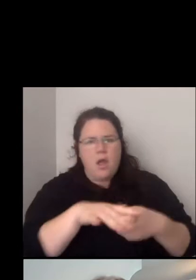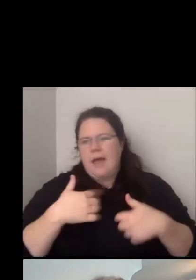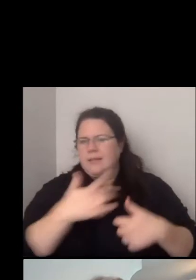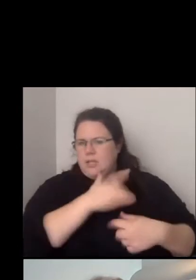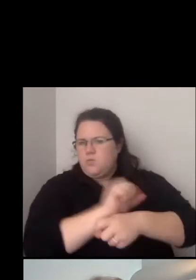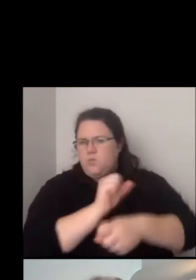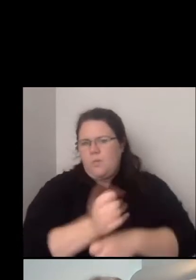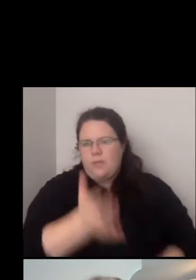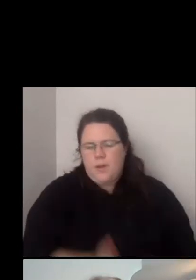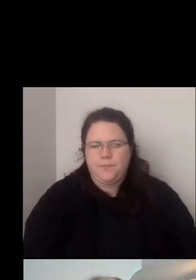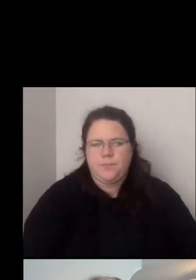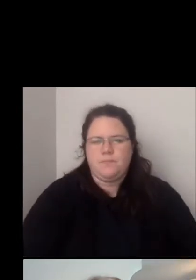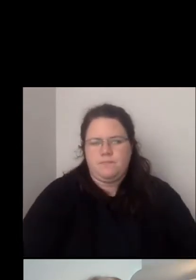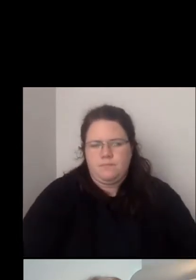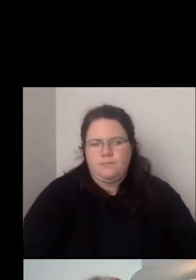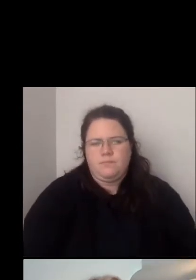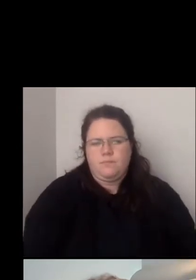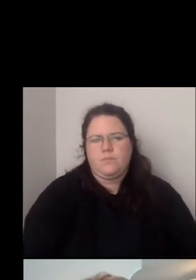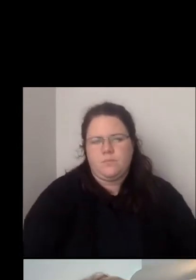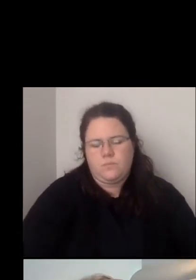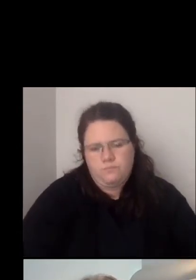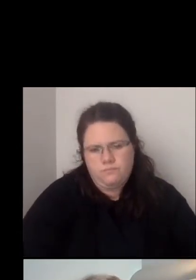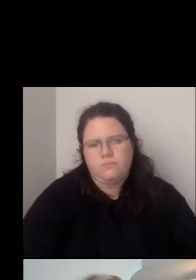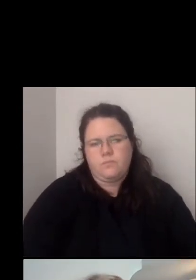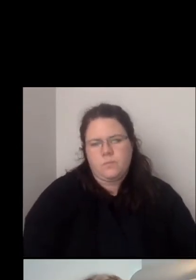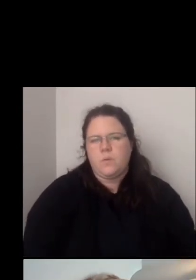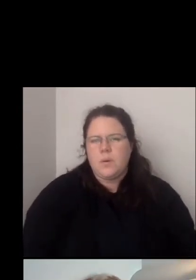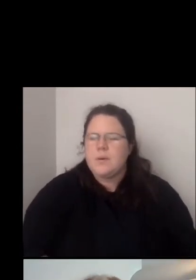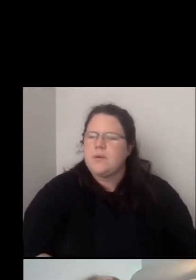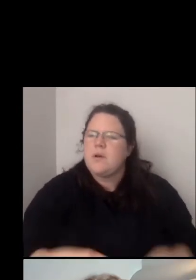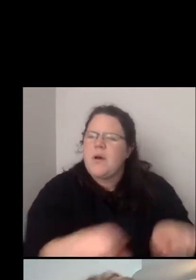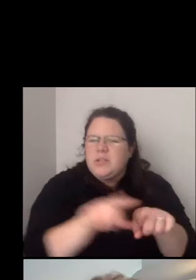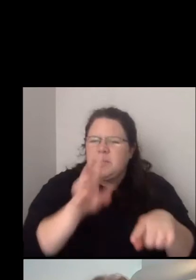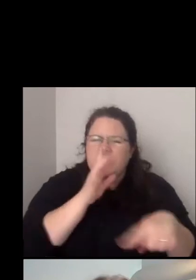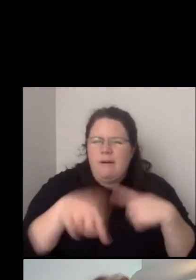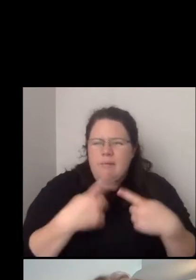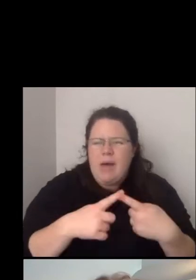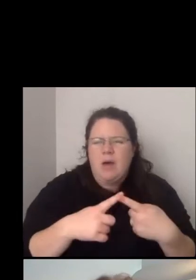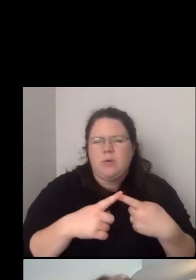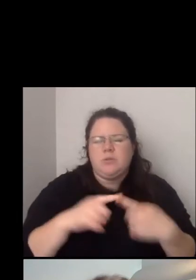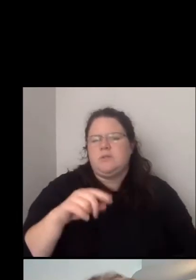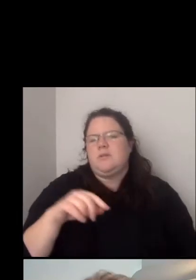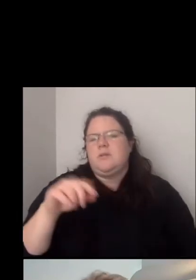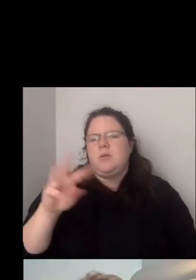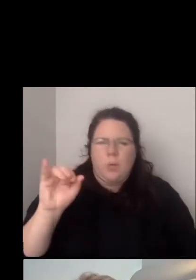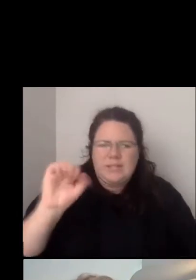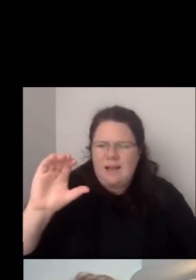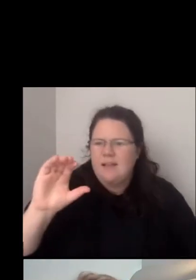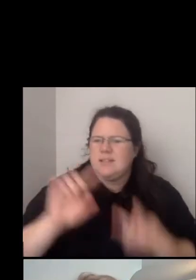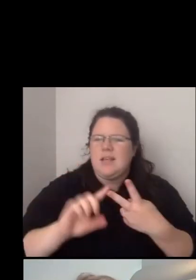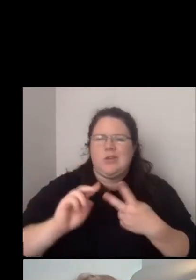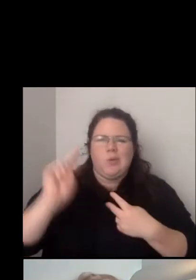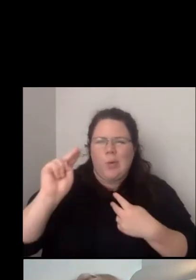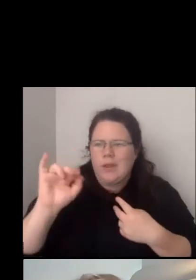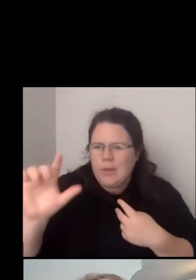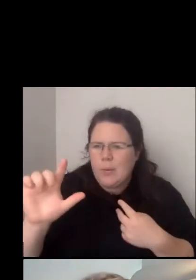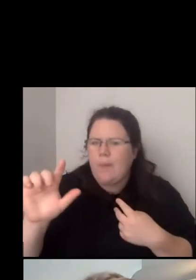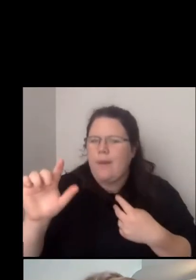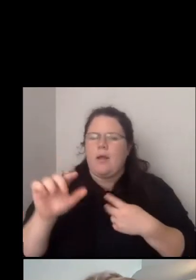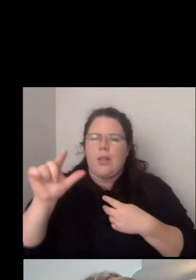And we'll talk also about the upper Midwest in general. So going into Wisconsin, northern Illinois, lower Michigan.